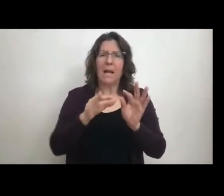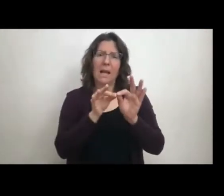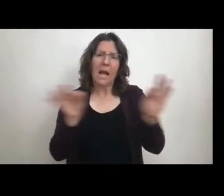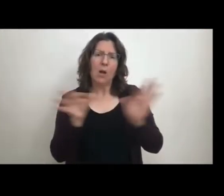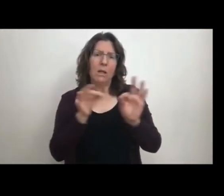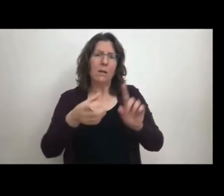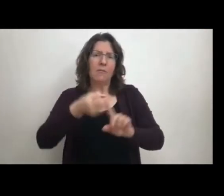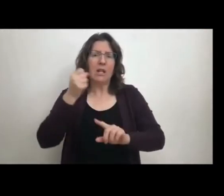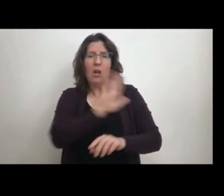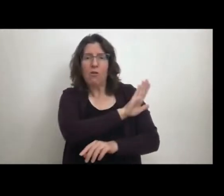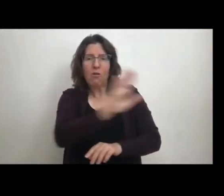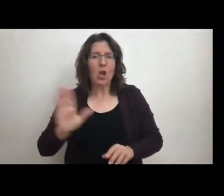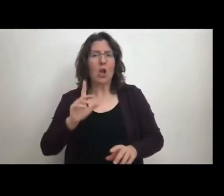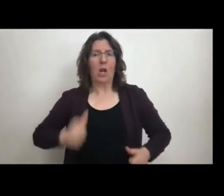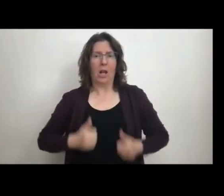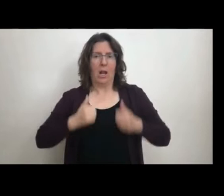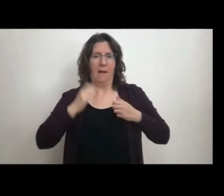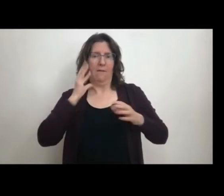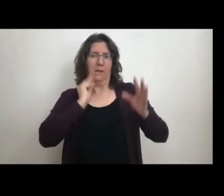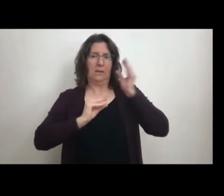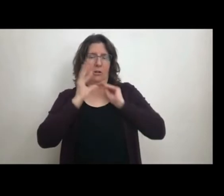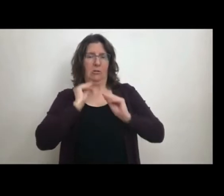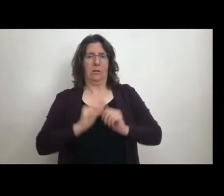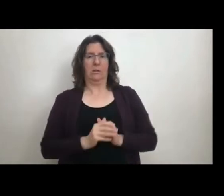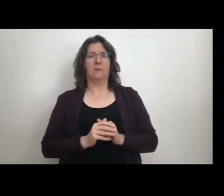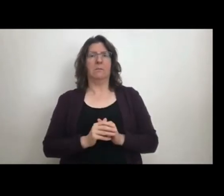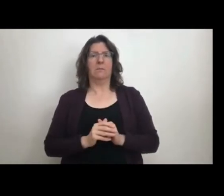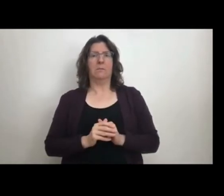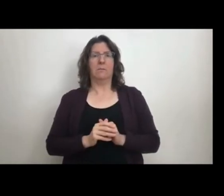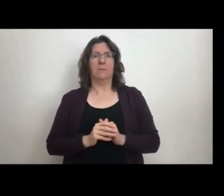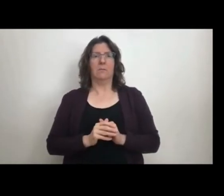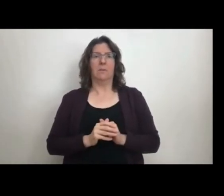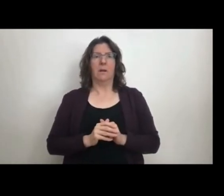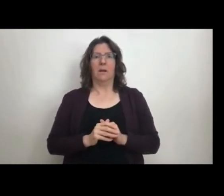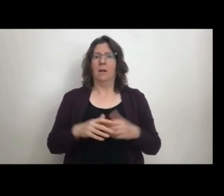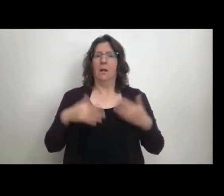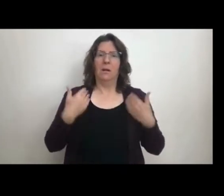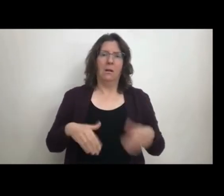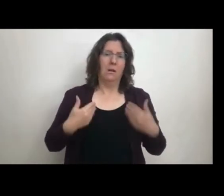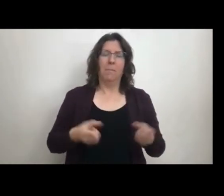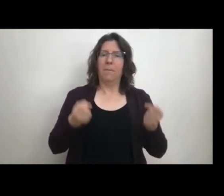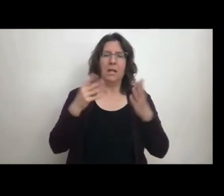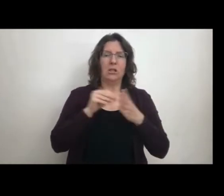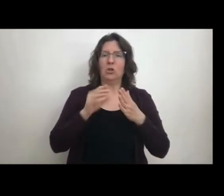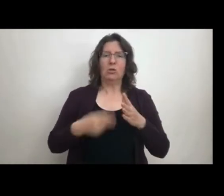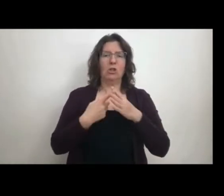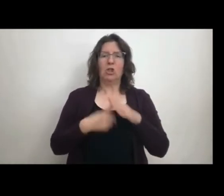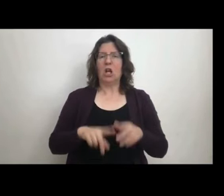I asked the students to reflect on their own life experiences and to consider the concept of language deprivation.